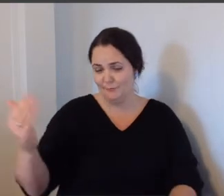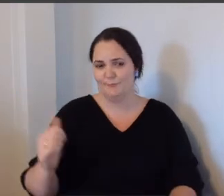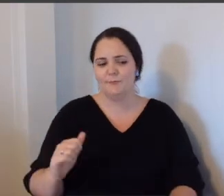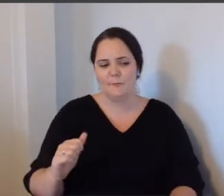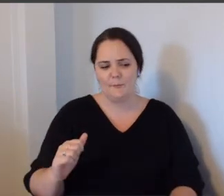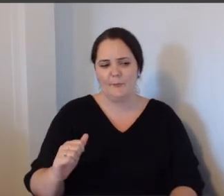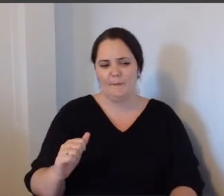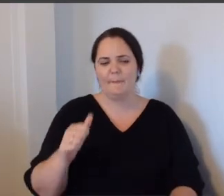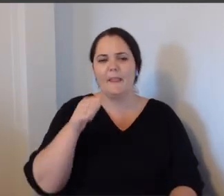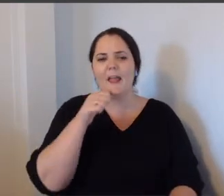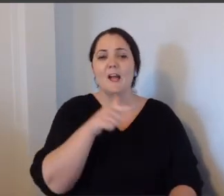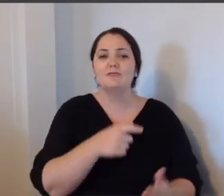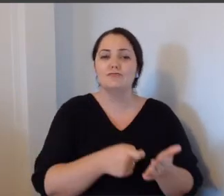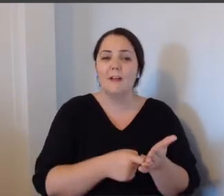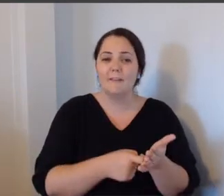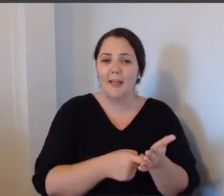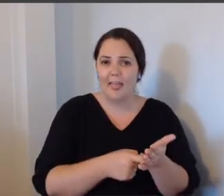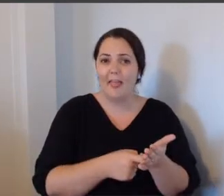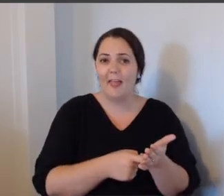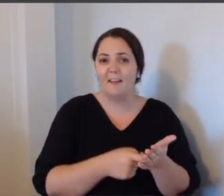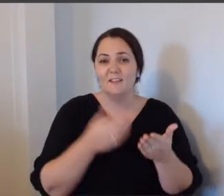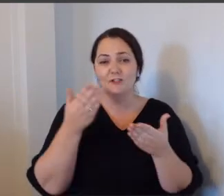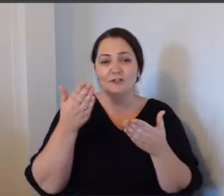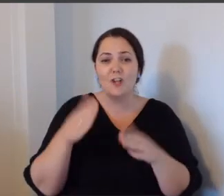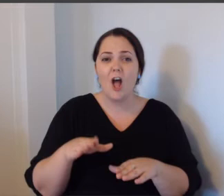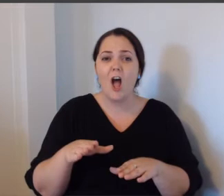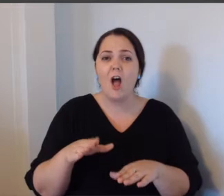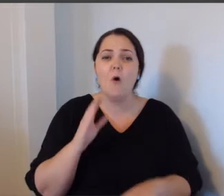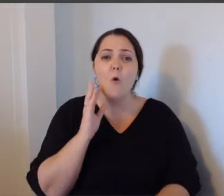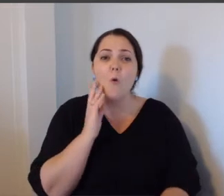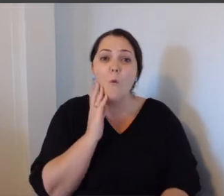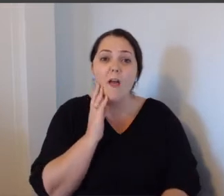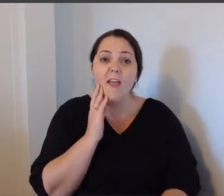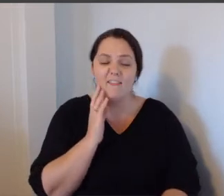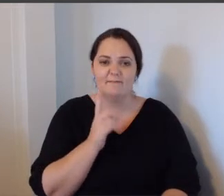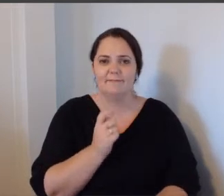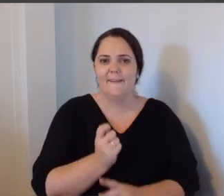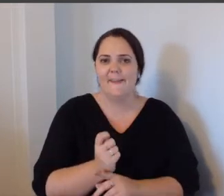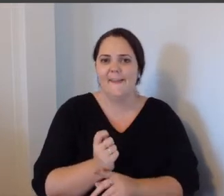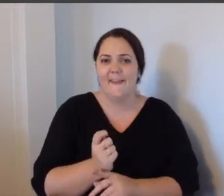Raphael died after an evening of passionate lovemaking. He was struck down by a violent fever.